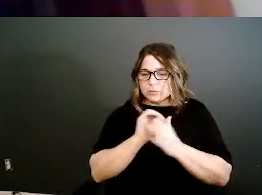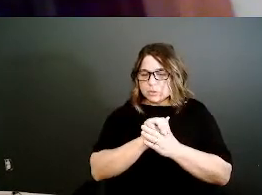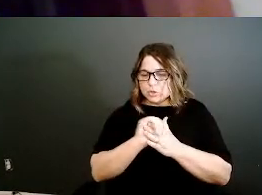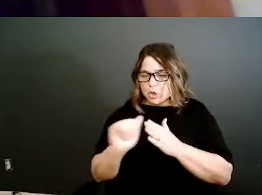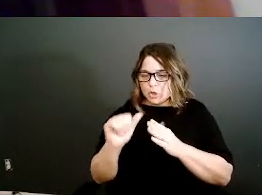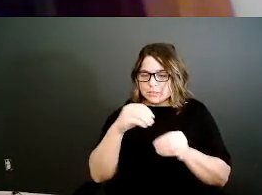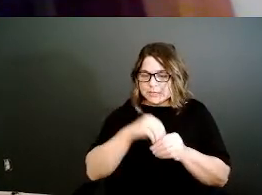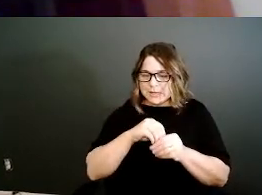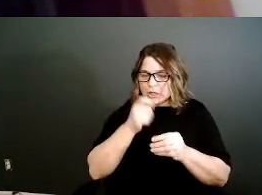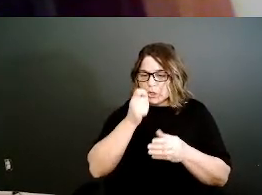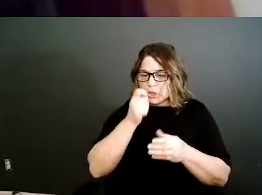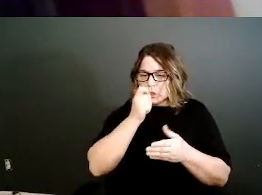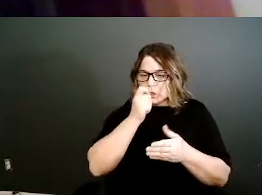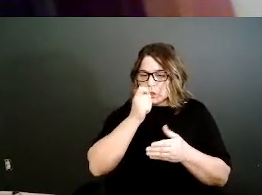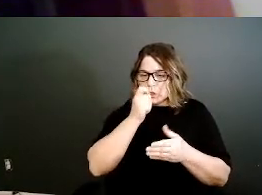THE COUNCIL DOES NOT HAVE ONGOING LEADERSHIP